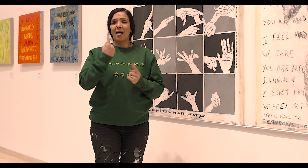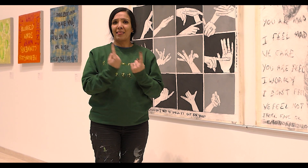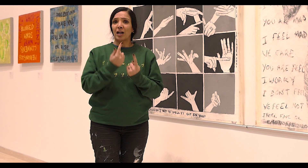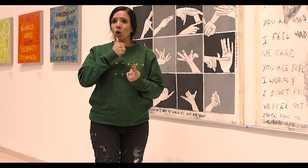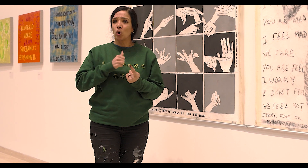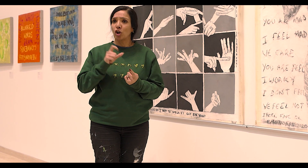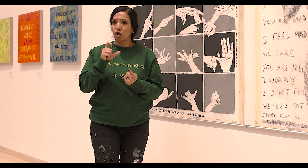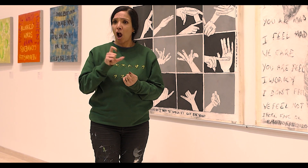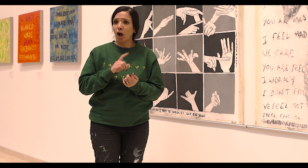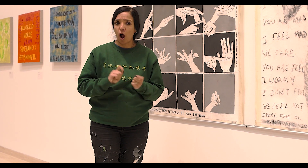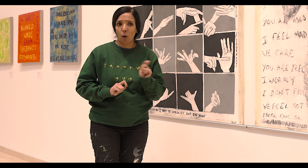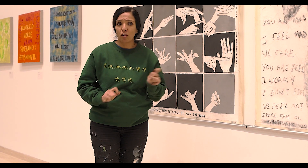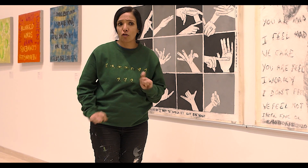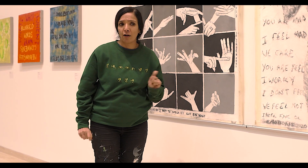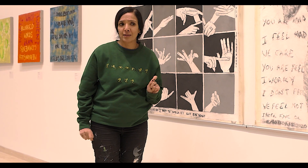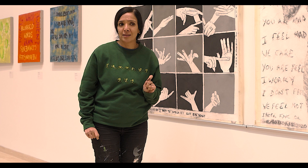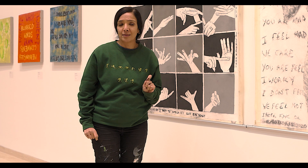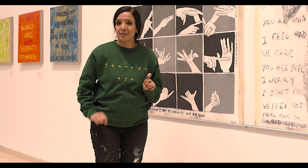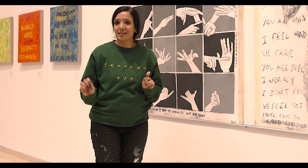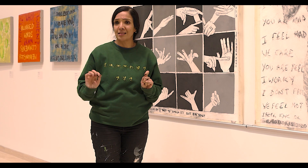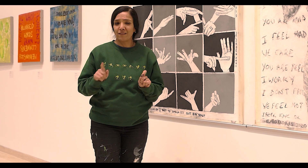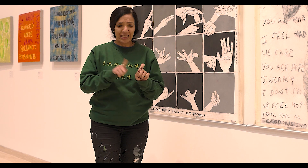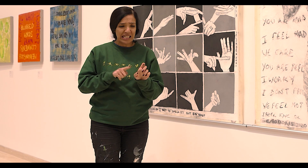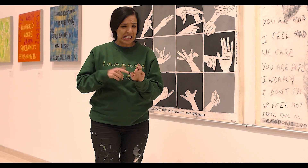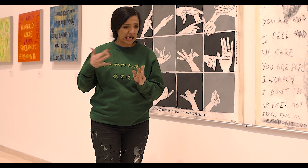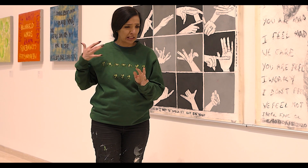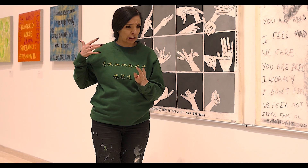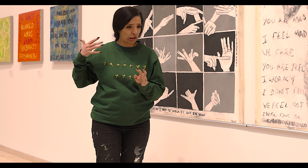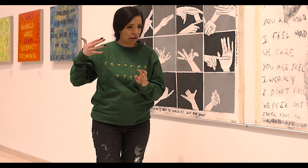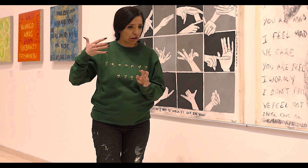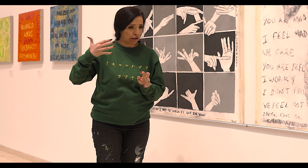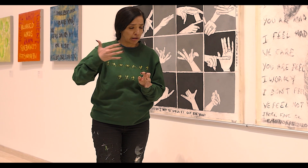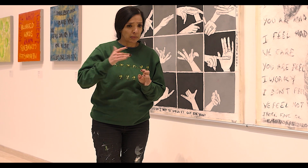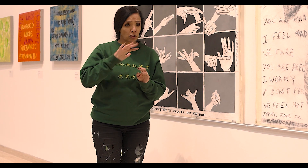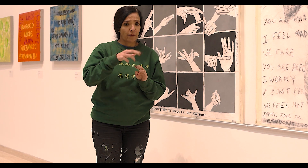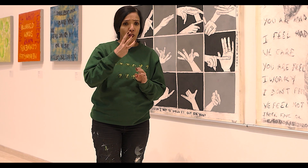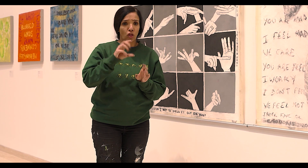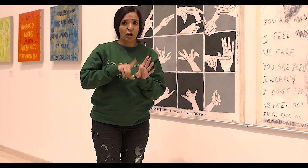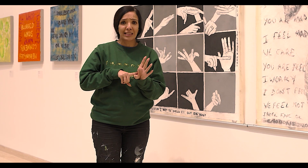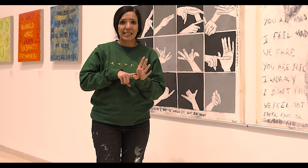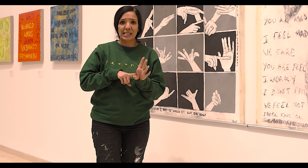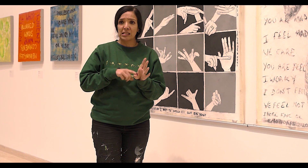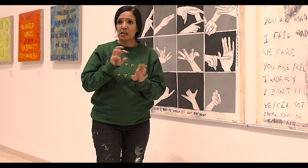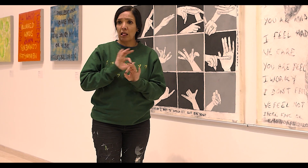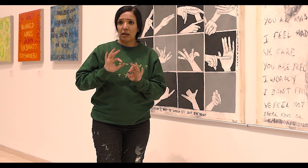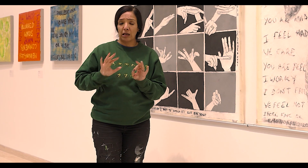many, many moons ago, the first thing I used was charcoal, and I used it for years.